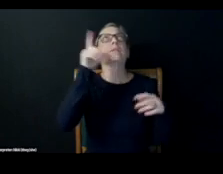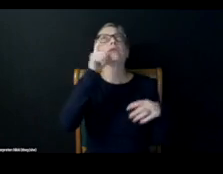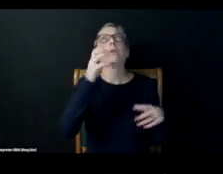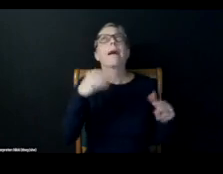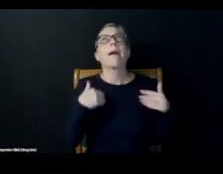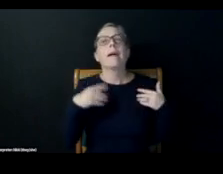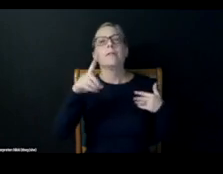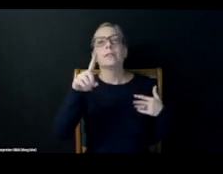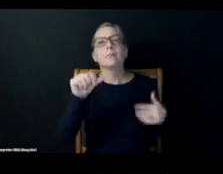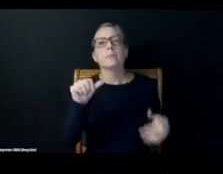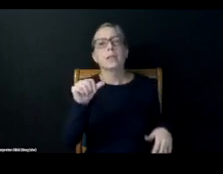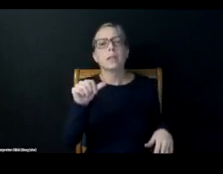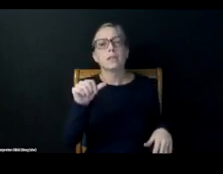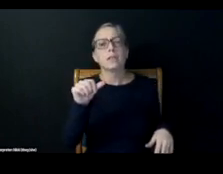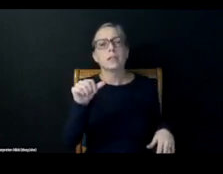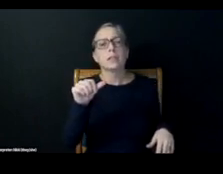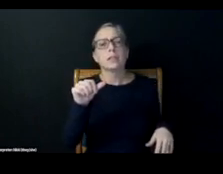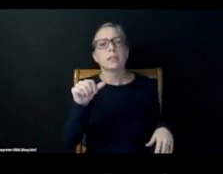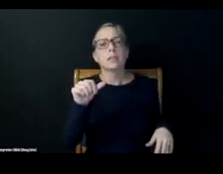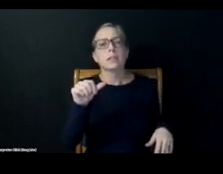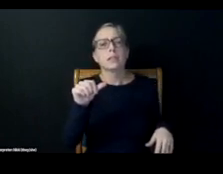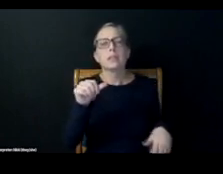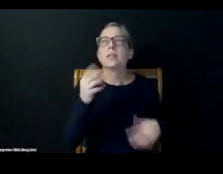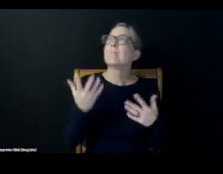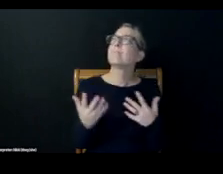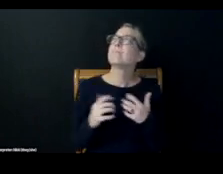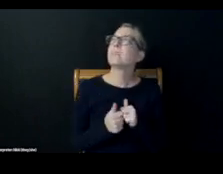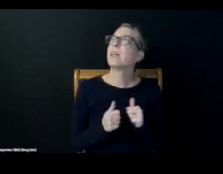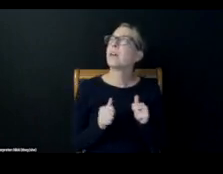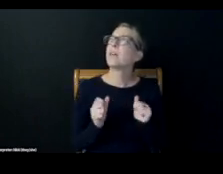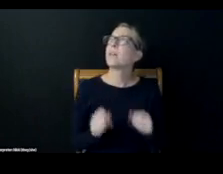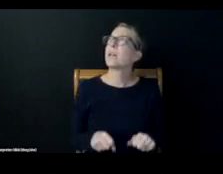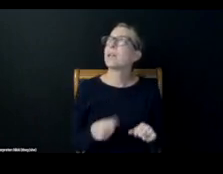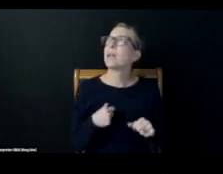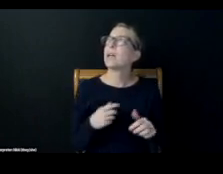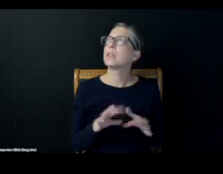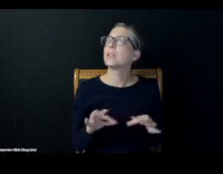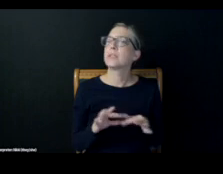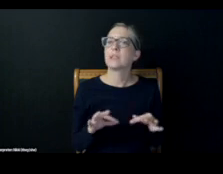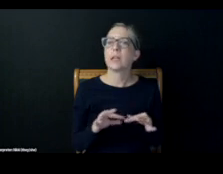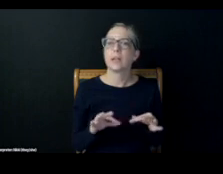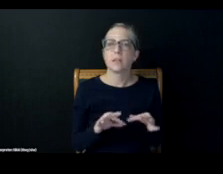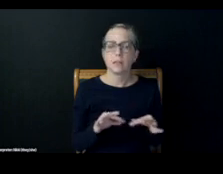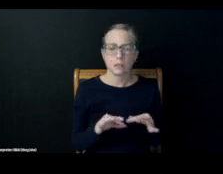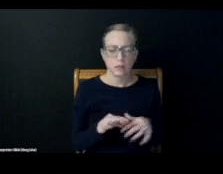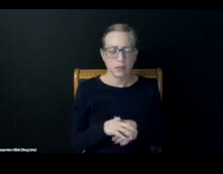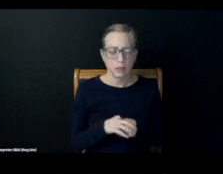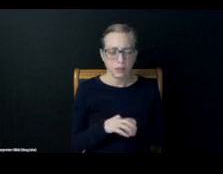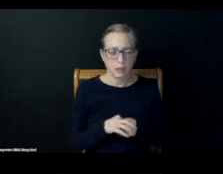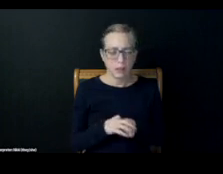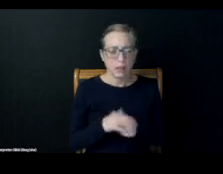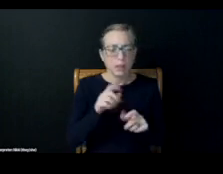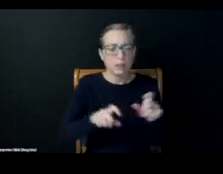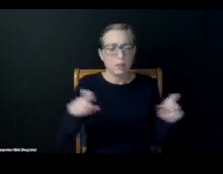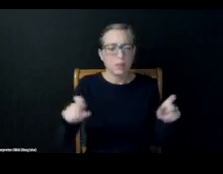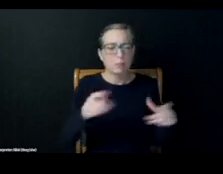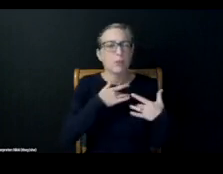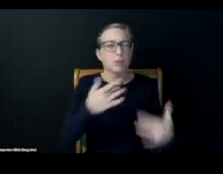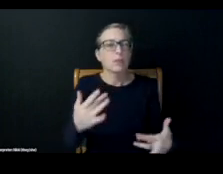how can I put this, they see as becoming disabled later in life as they get